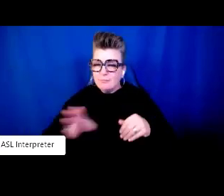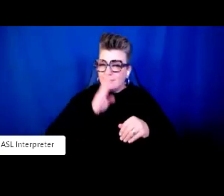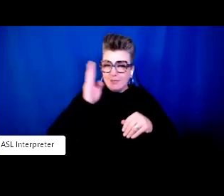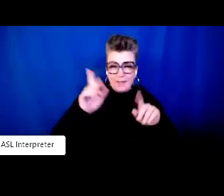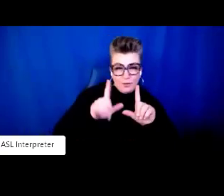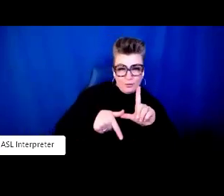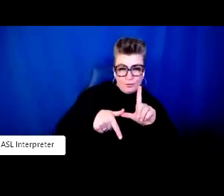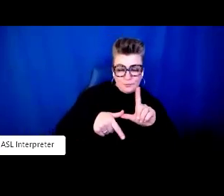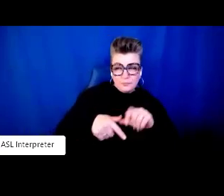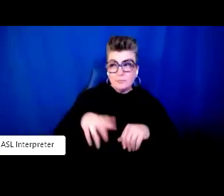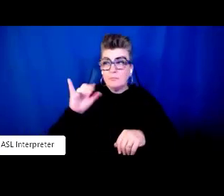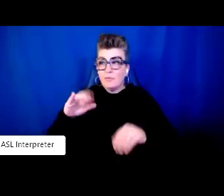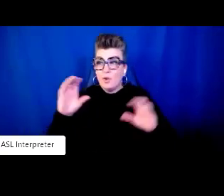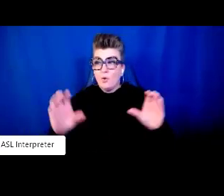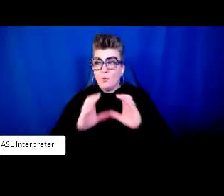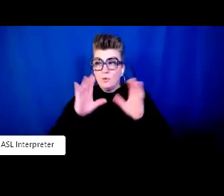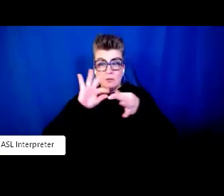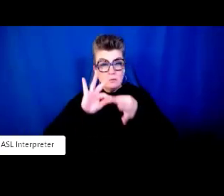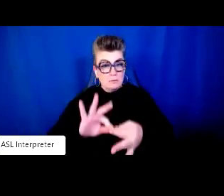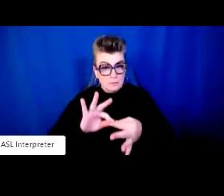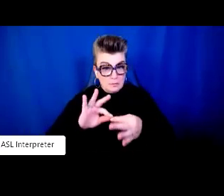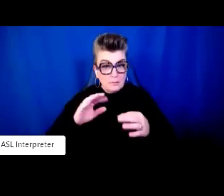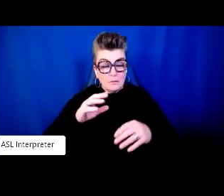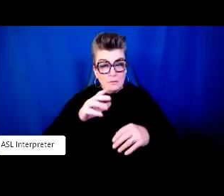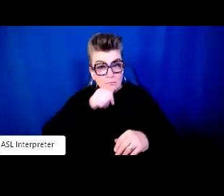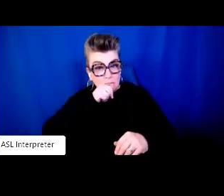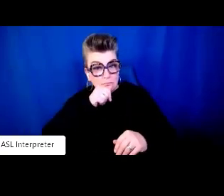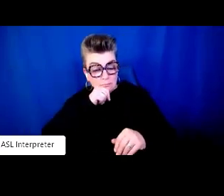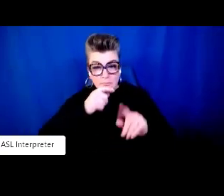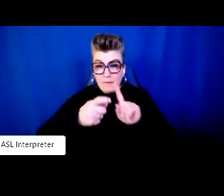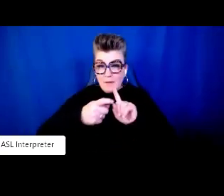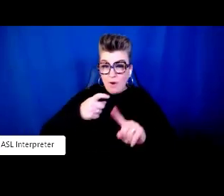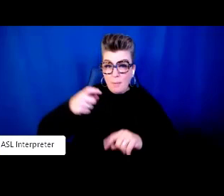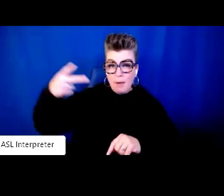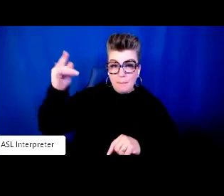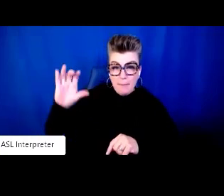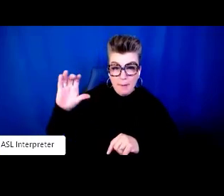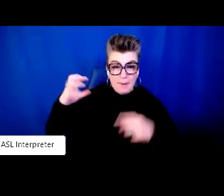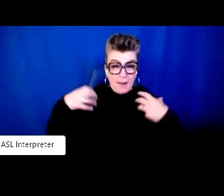of confidentiality under authorities from the Public Health Service Act and the 21st Century Cares Act.